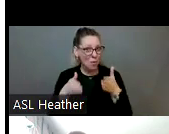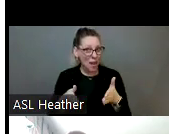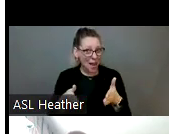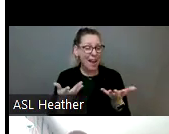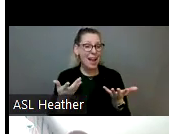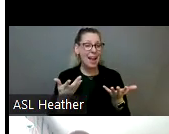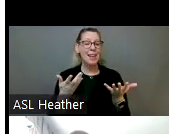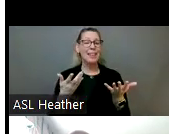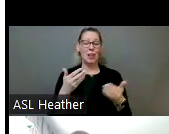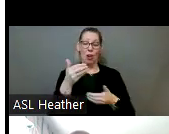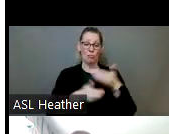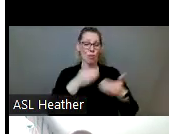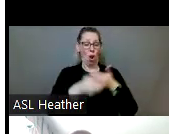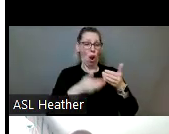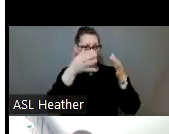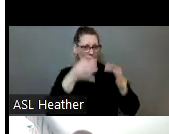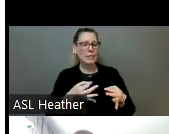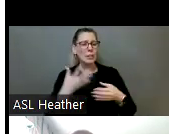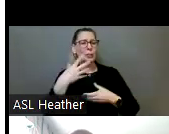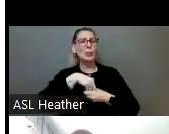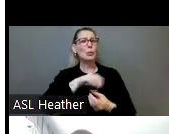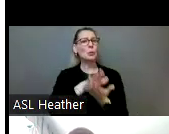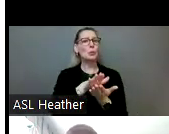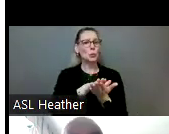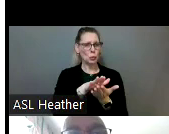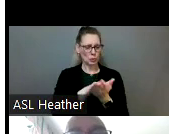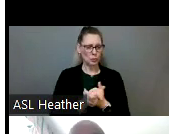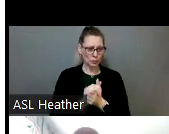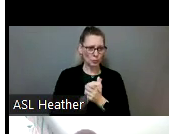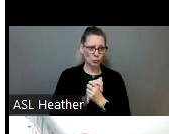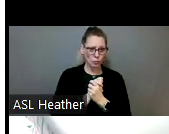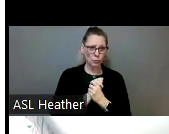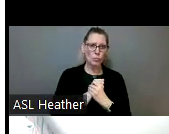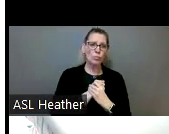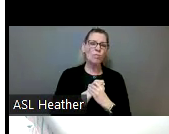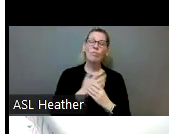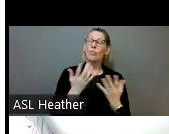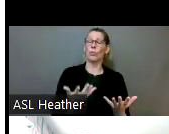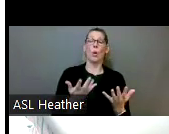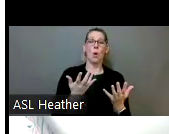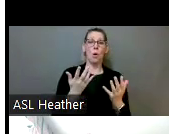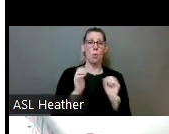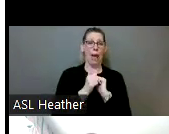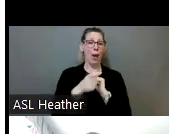decision-making process within the school? So how are you hearing from students? Do students,